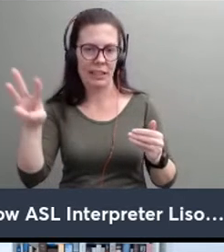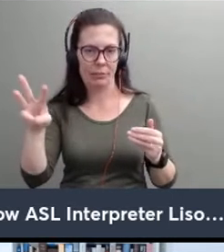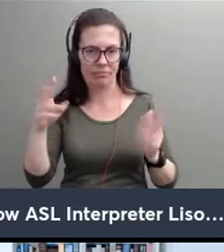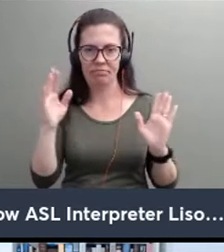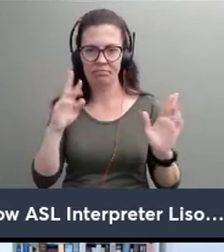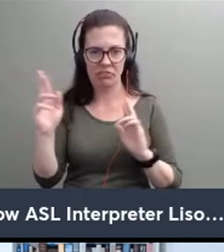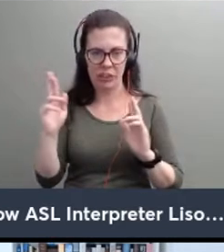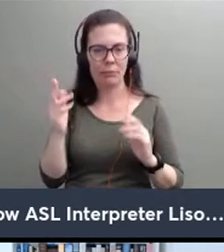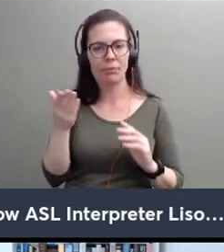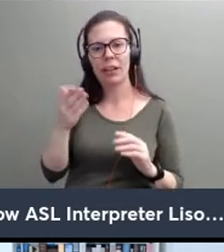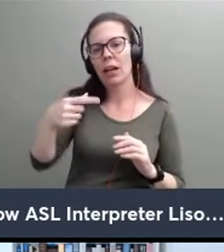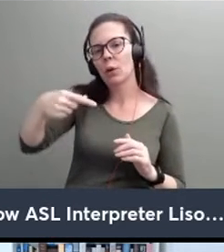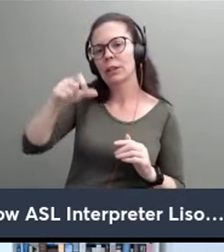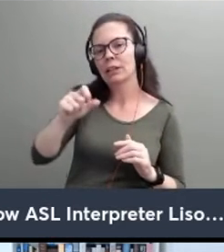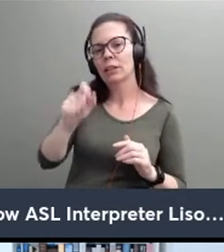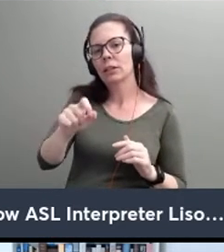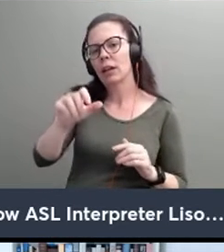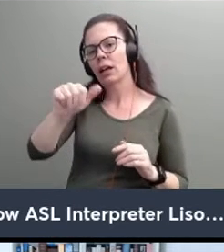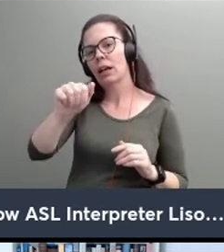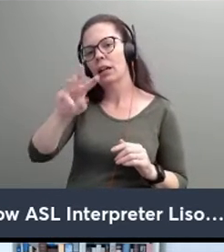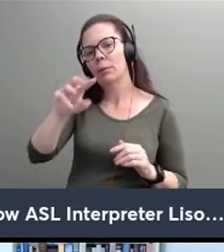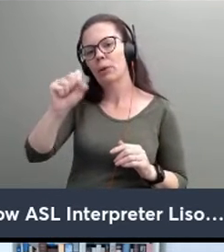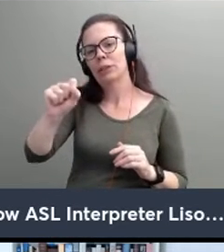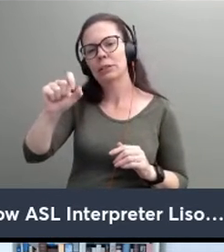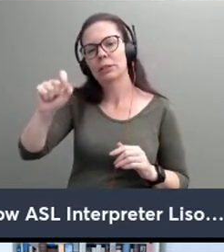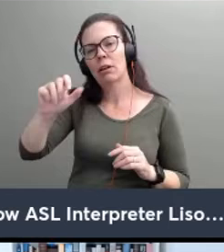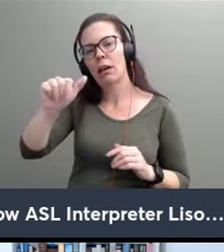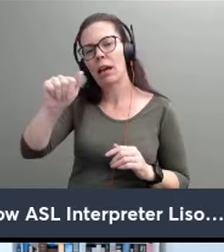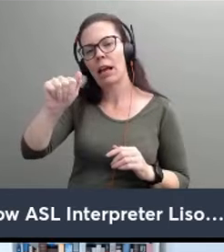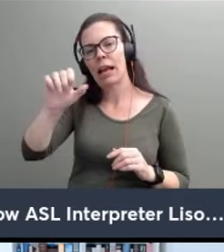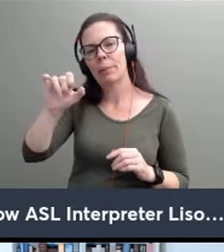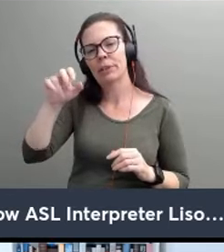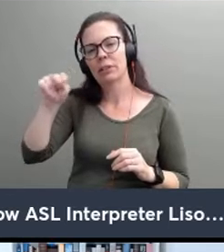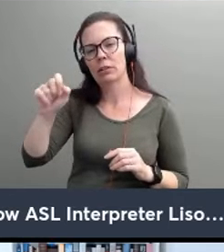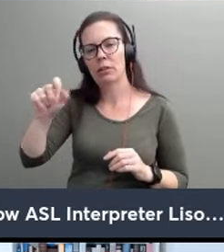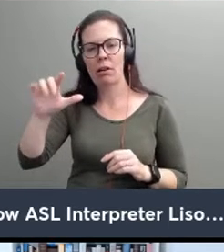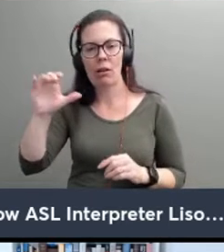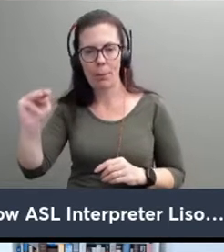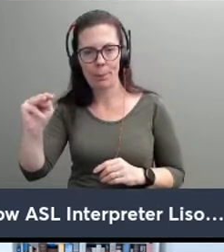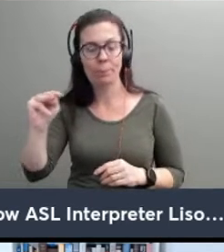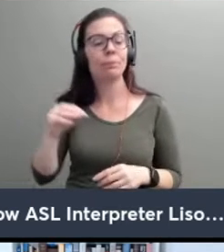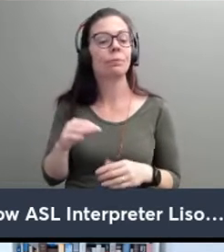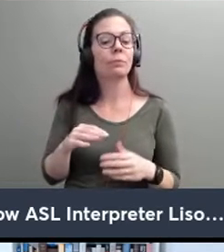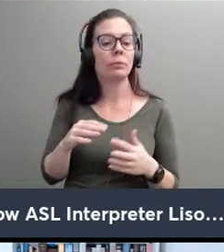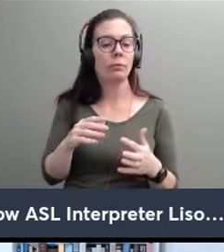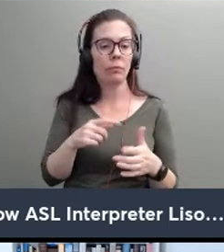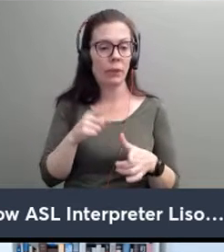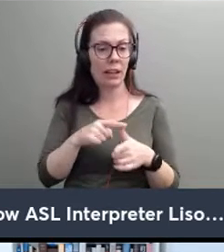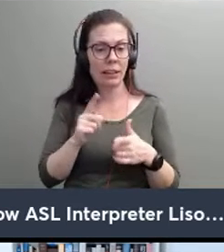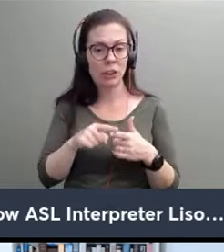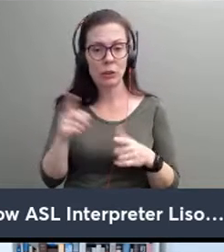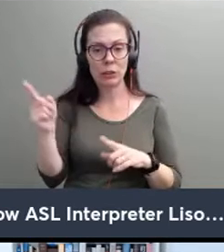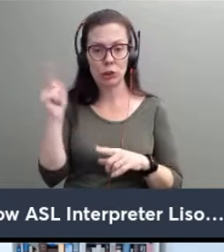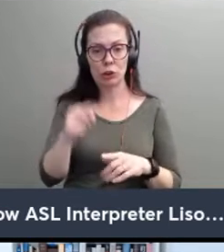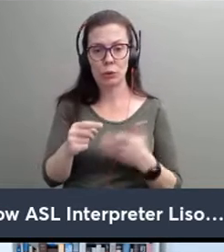which is QuickSight.AWS.Amazon. In there, you need to come to Manage QuickSight.